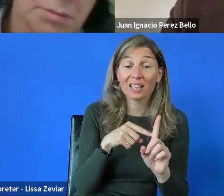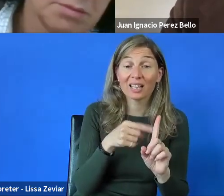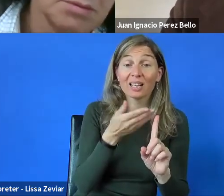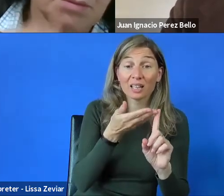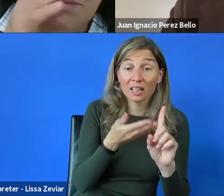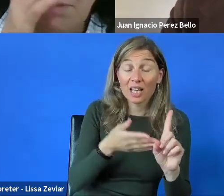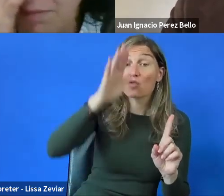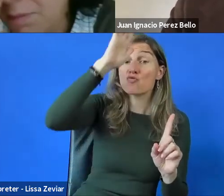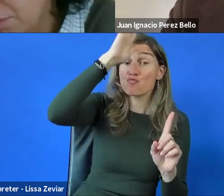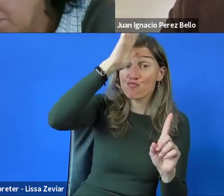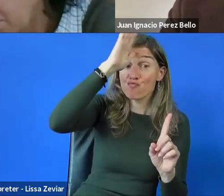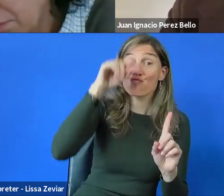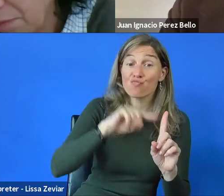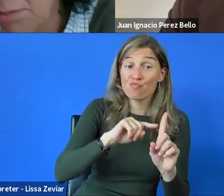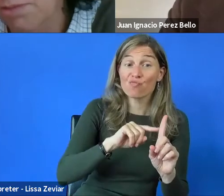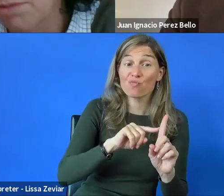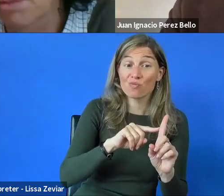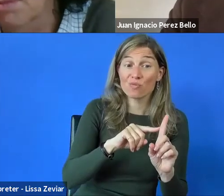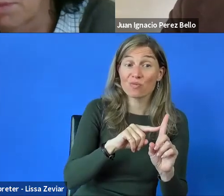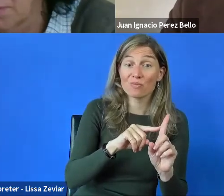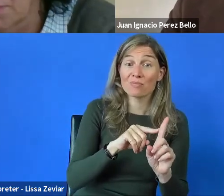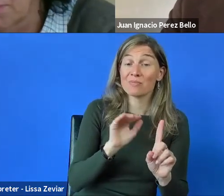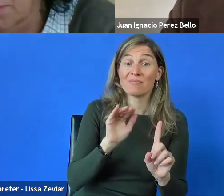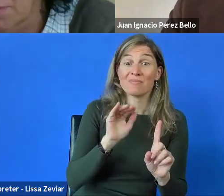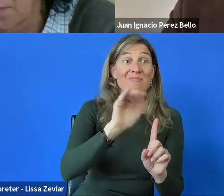and administratve procedure possible to stop her deportation.